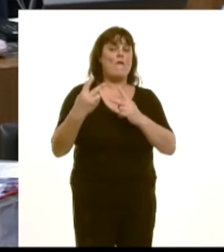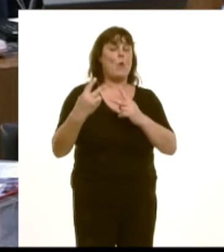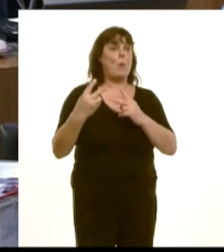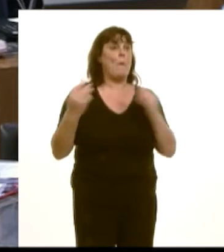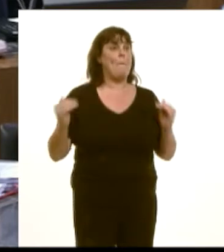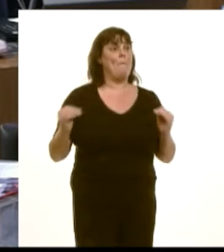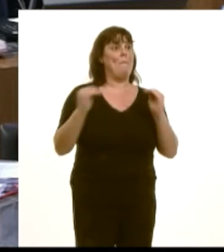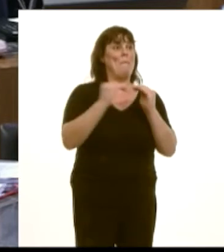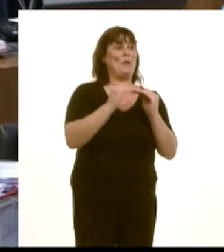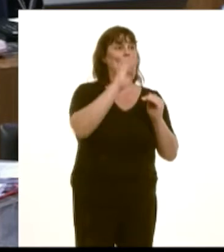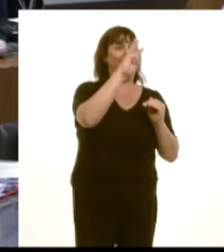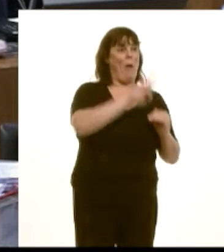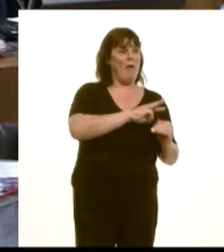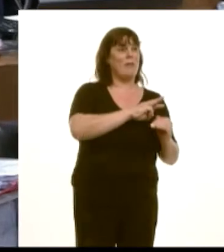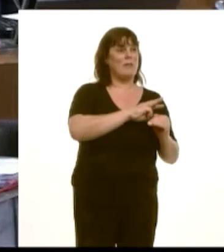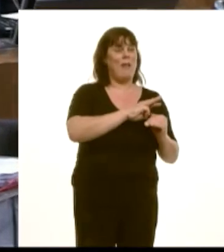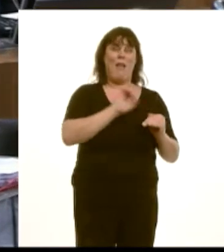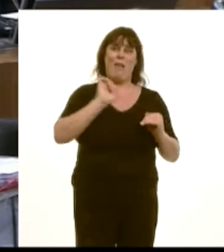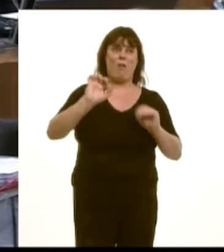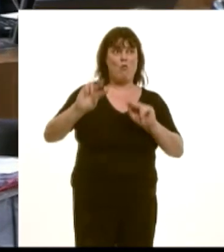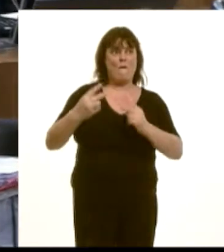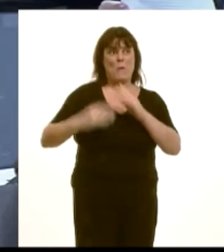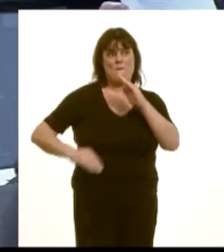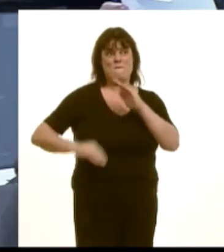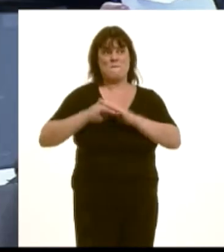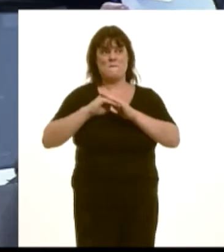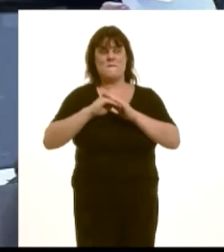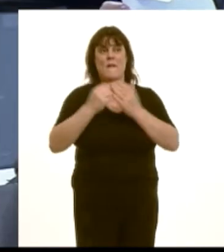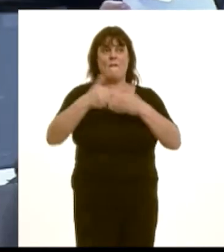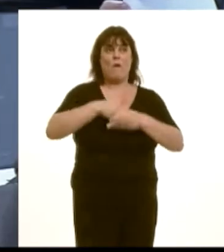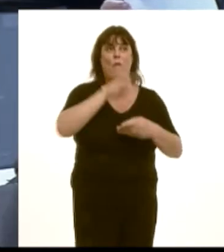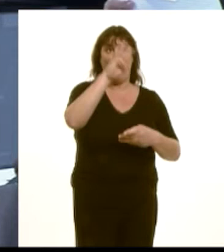review, it is essential that we have somebody from Wales on the panel.